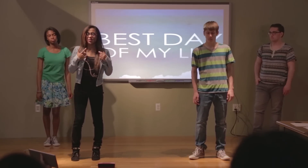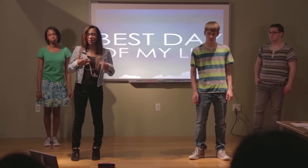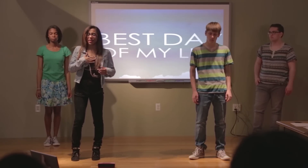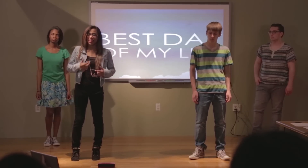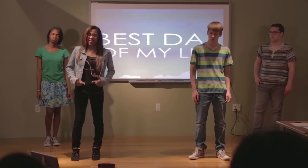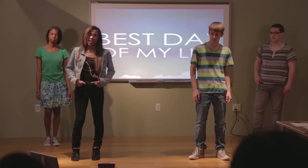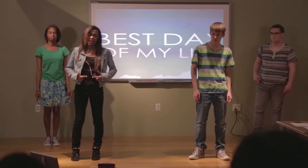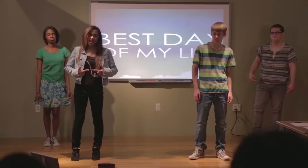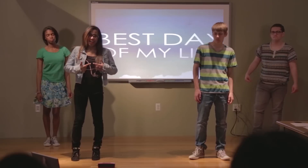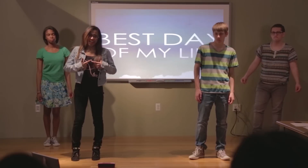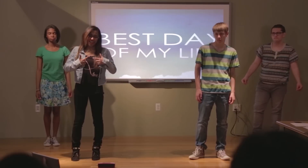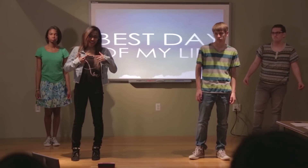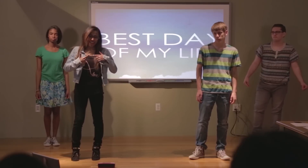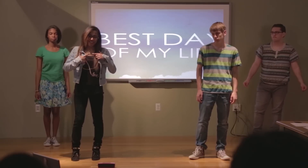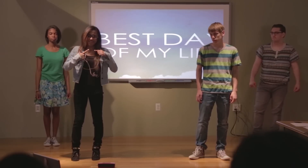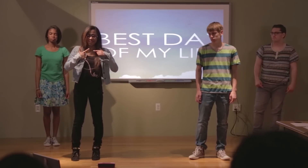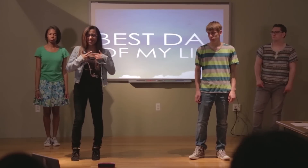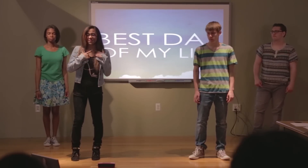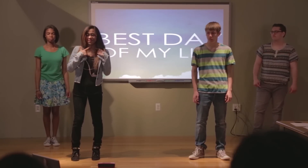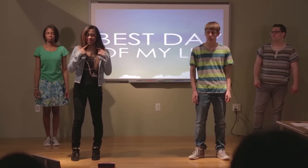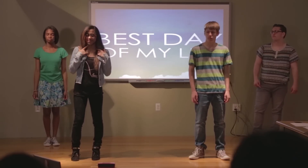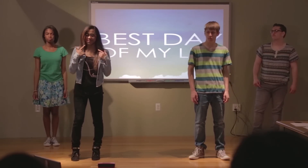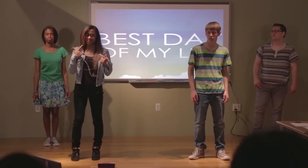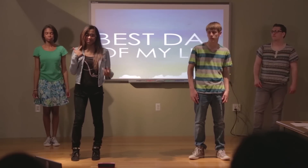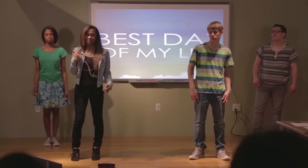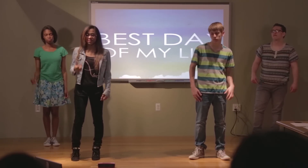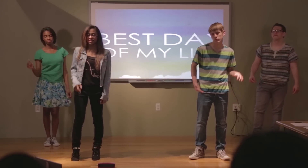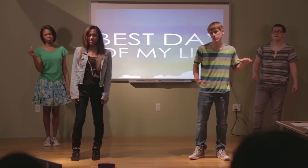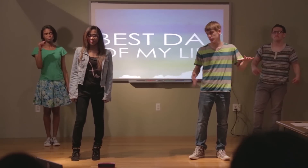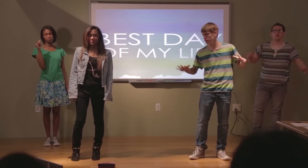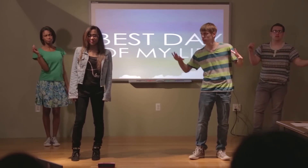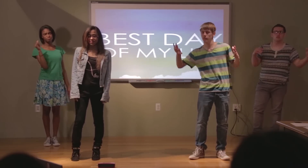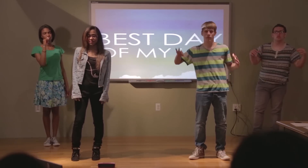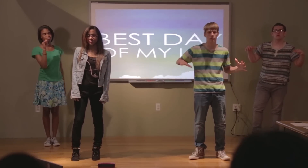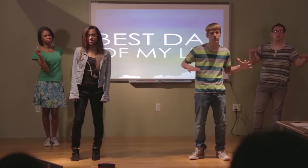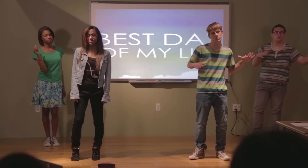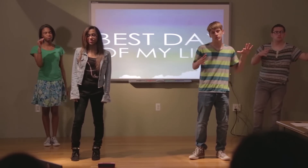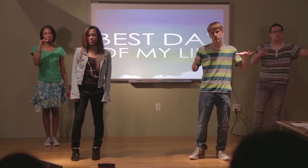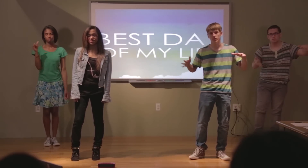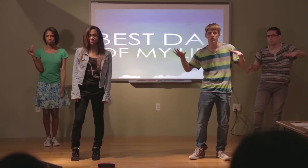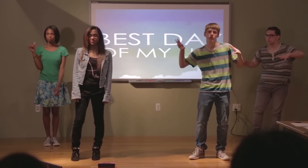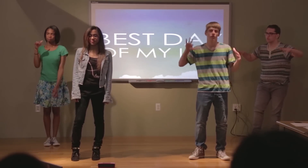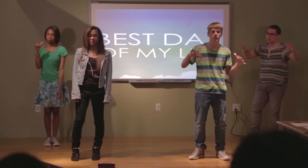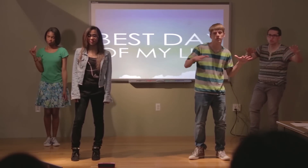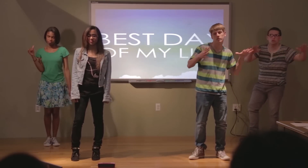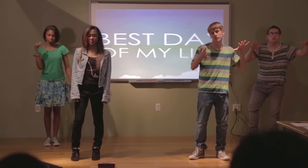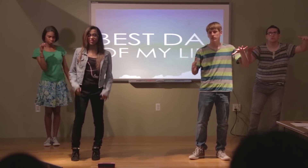My li-i-i-ife Oo-o-o-o-oo